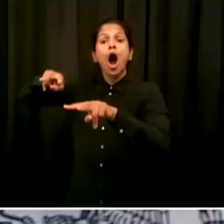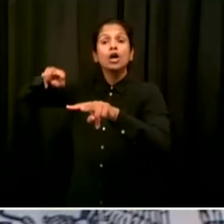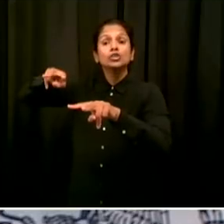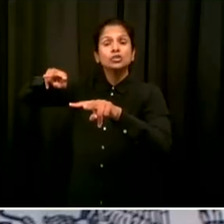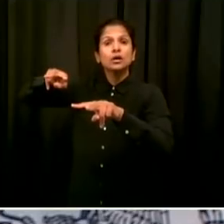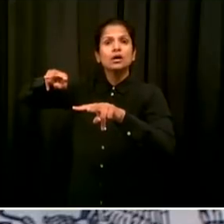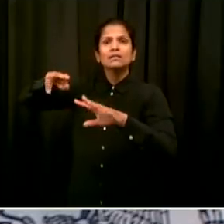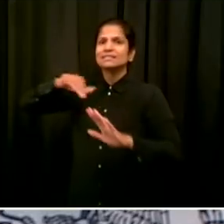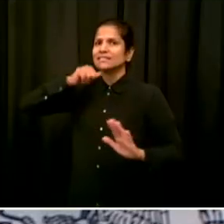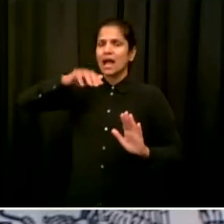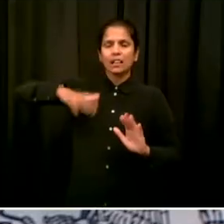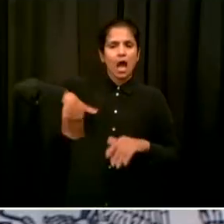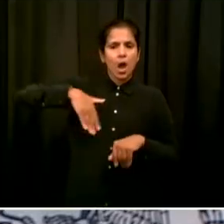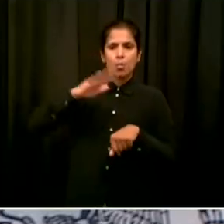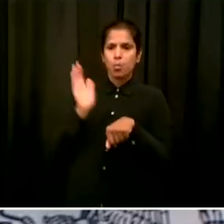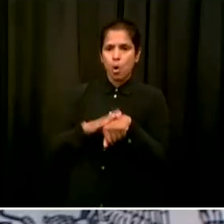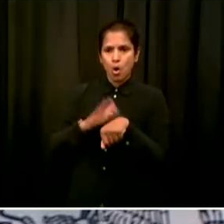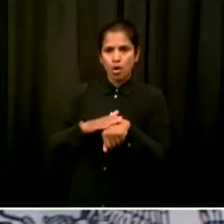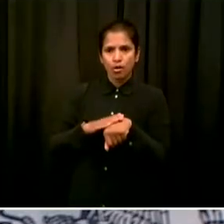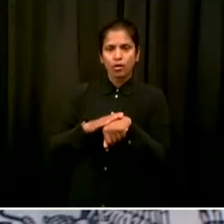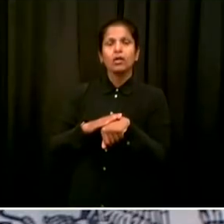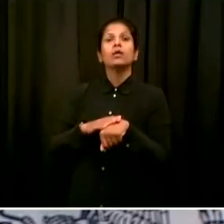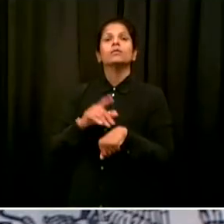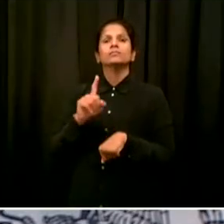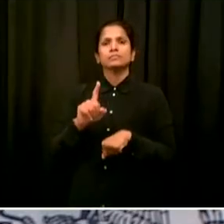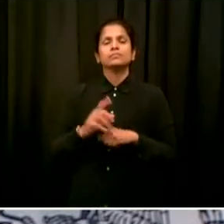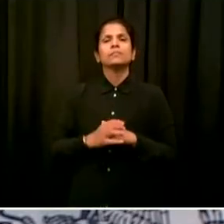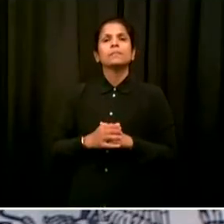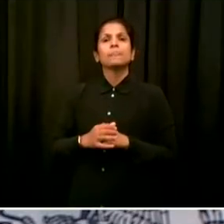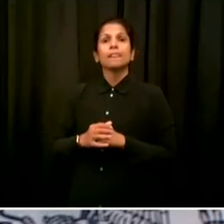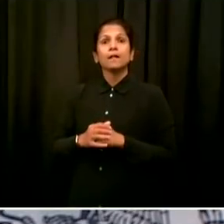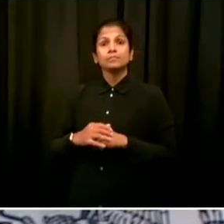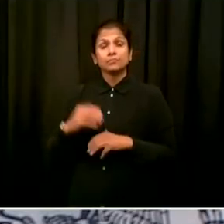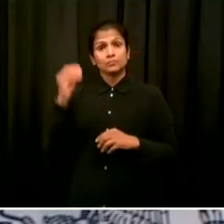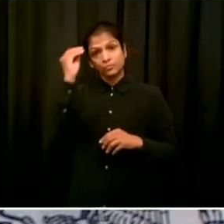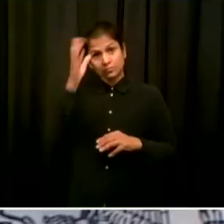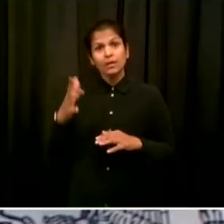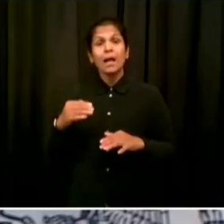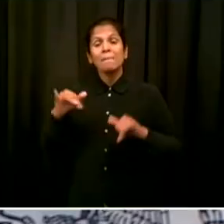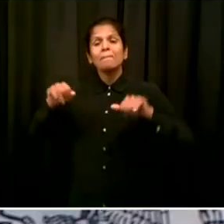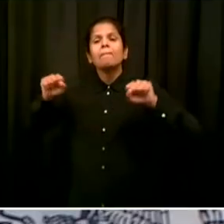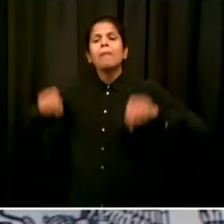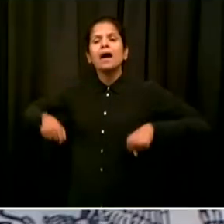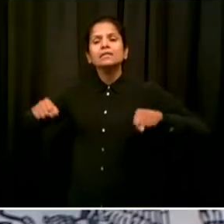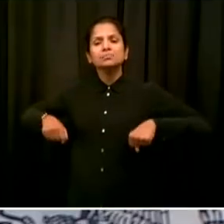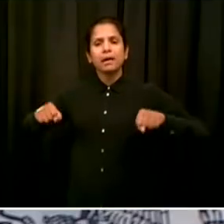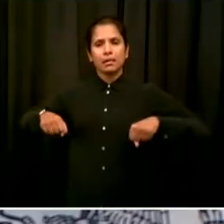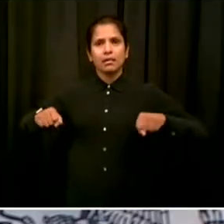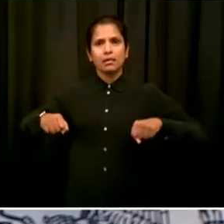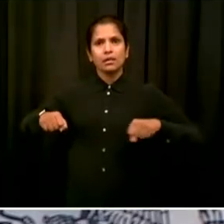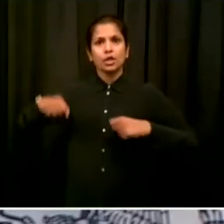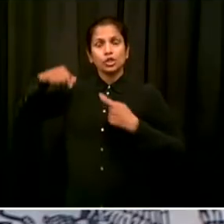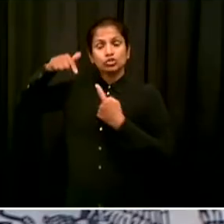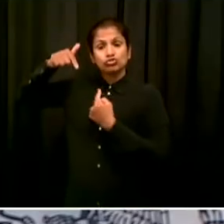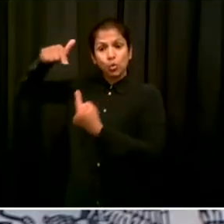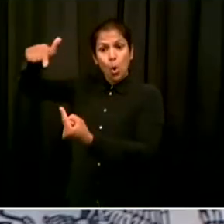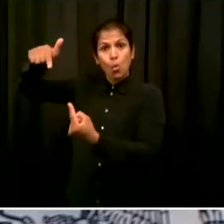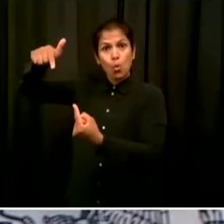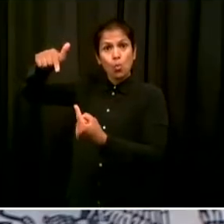A TORNADO WARNING BUT IT DOES NOT CHANGE E THBAICS REALITY. BE AWARE. BECAUSE THIS IS NOT A PLCAE